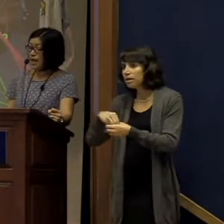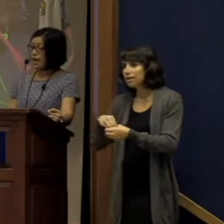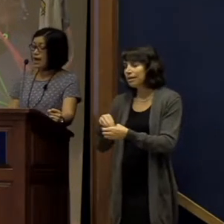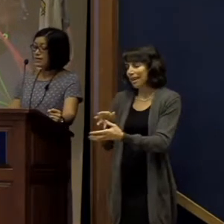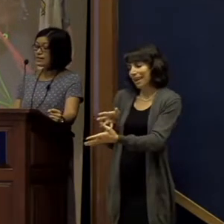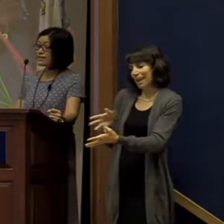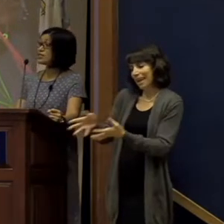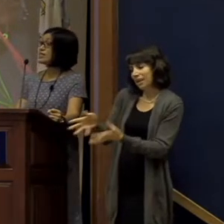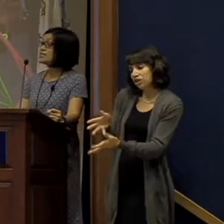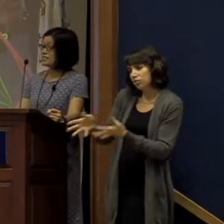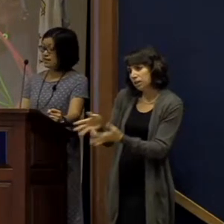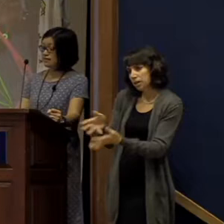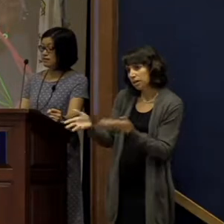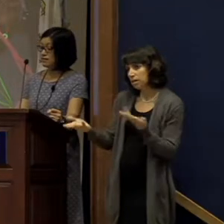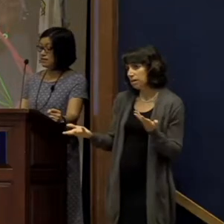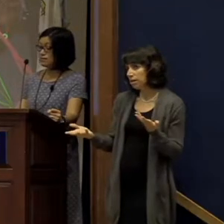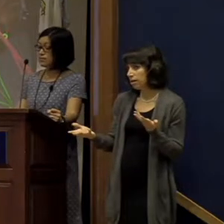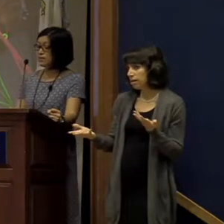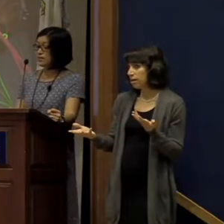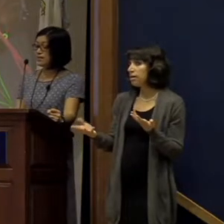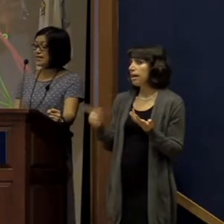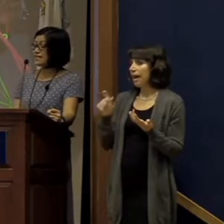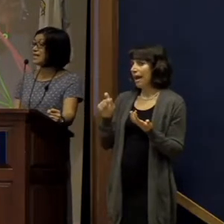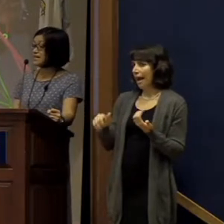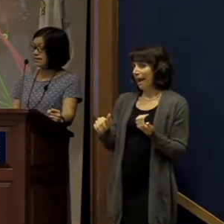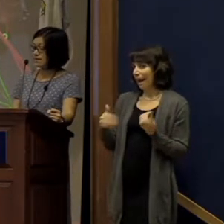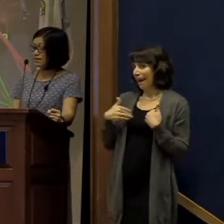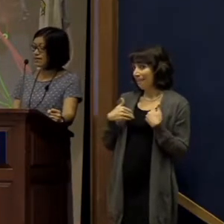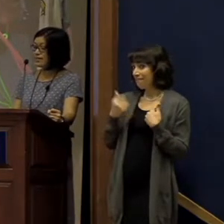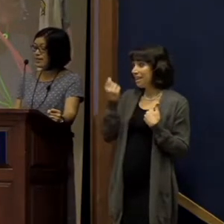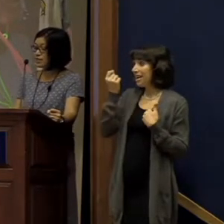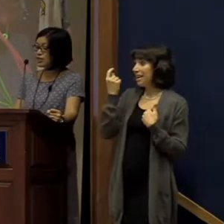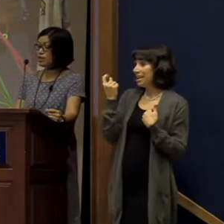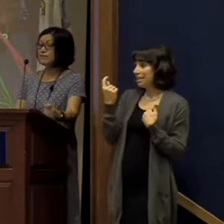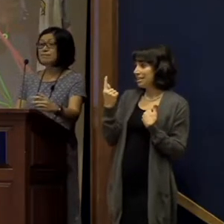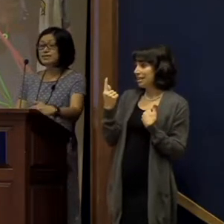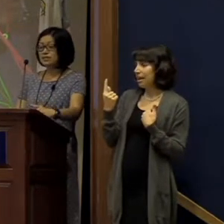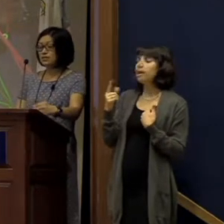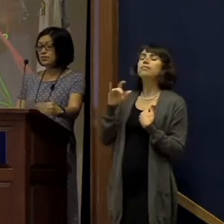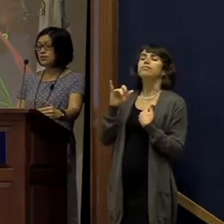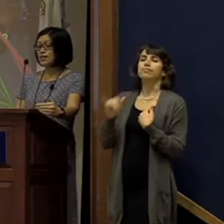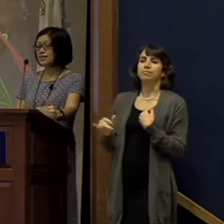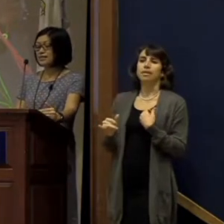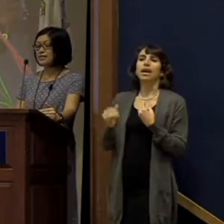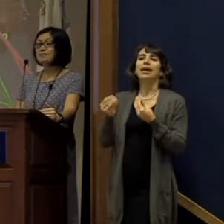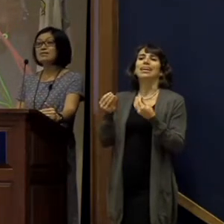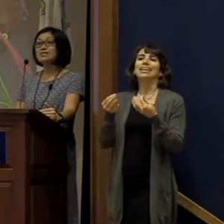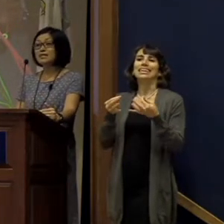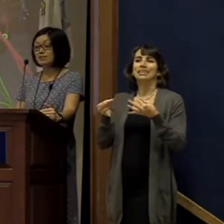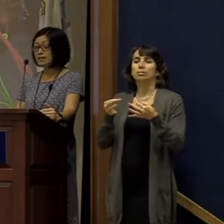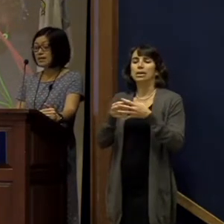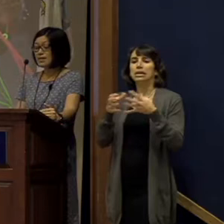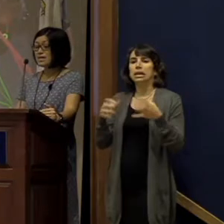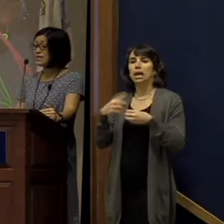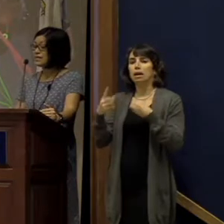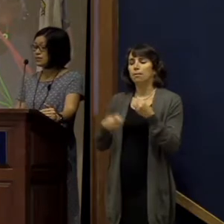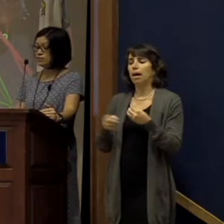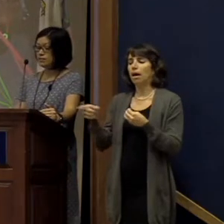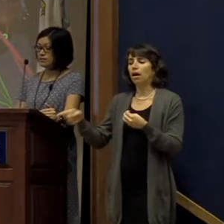Having such insight on such mobilities can tell us about the nature of the messages youth are guessing about STEM in these different spaces